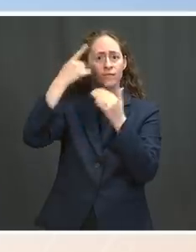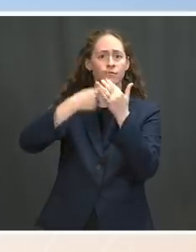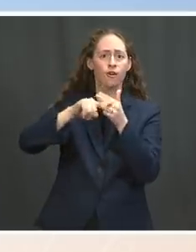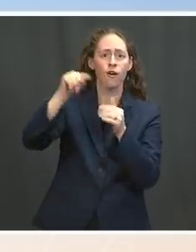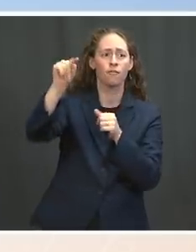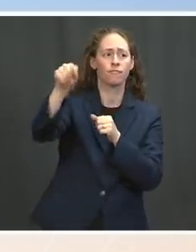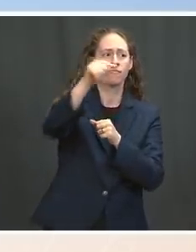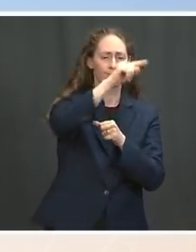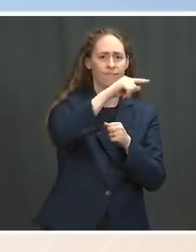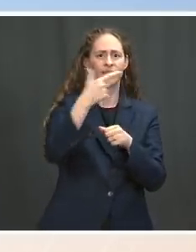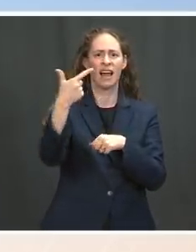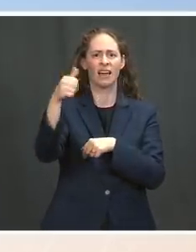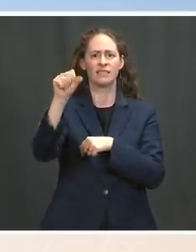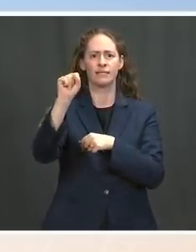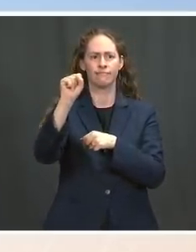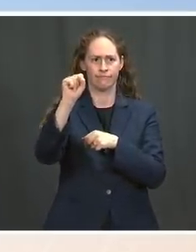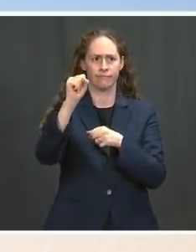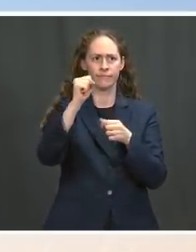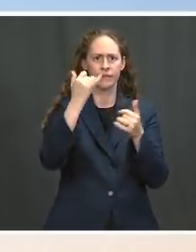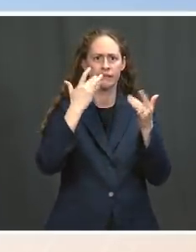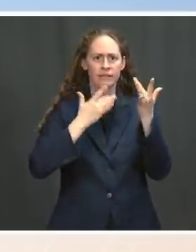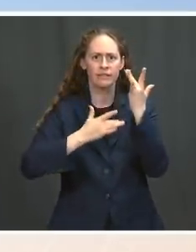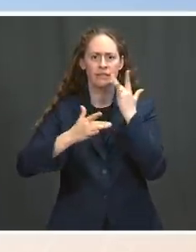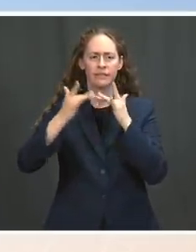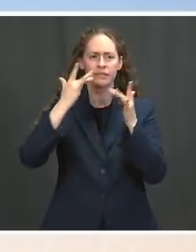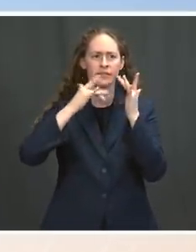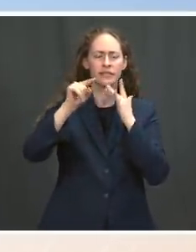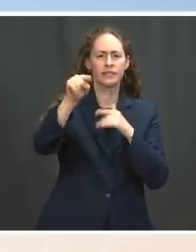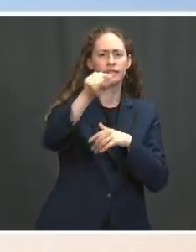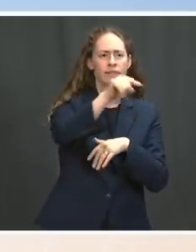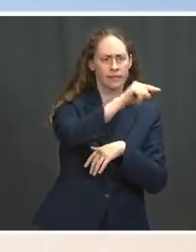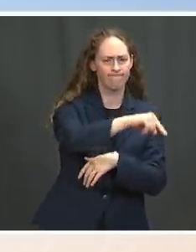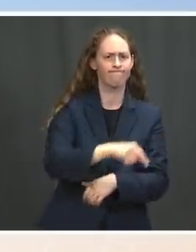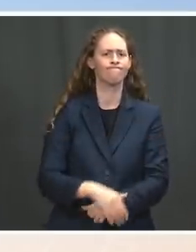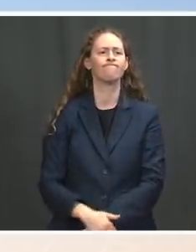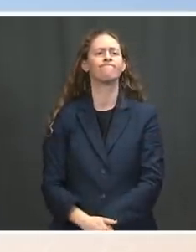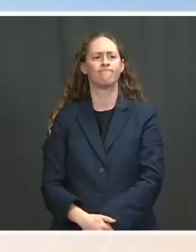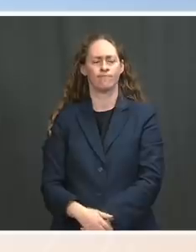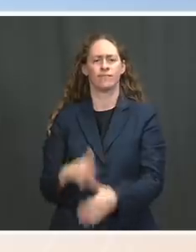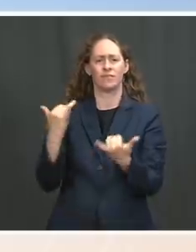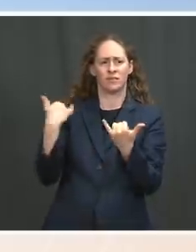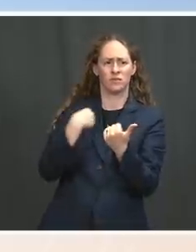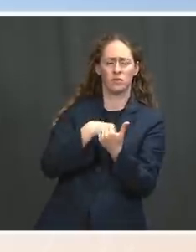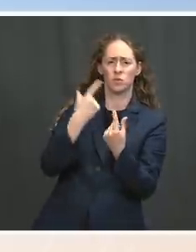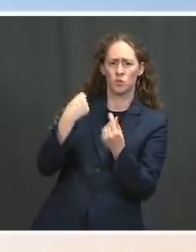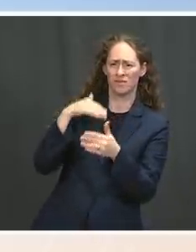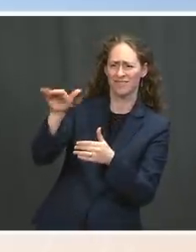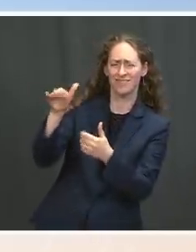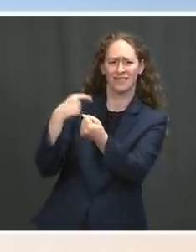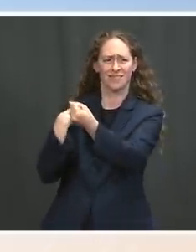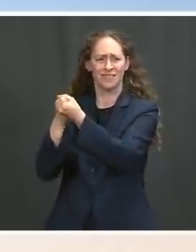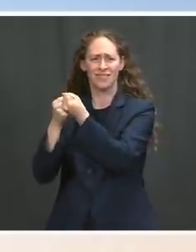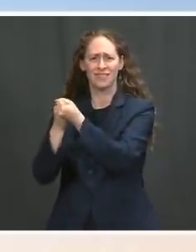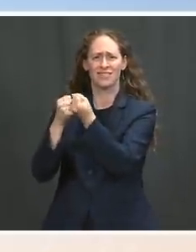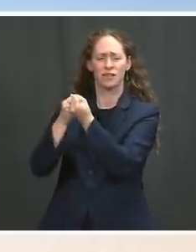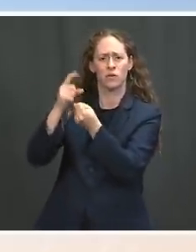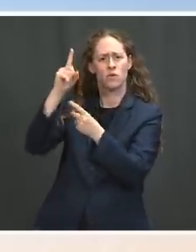Colonial return its pipeline back to normal operations quickly, safely, and securely. The President has directed us